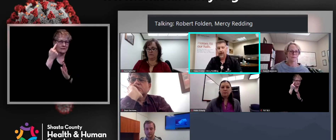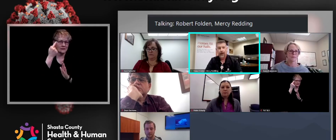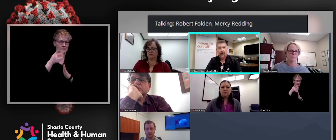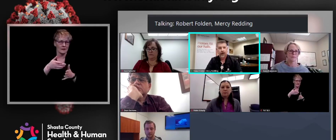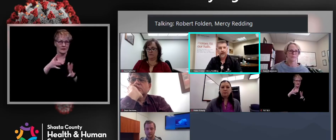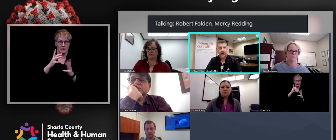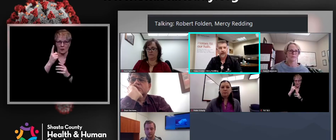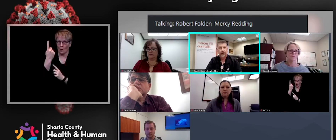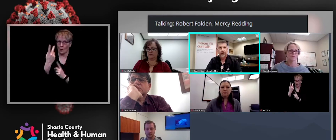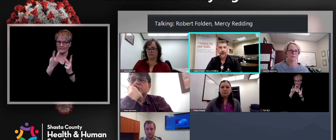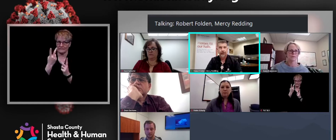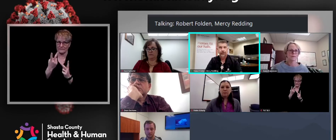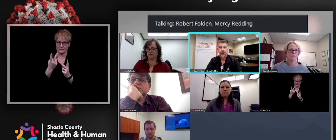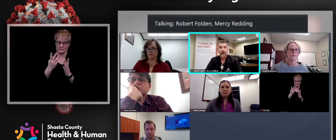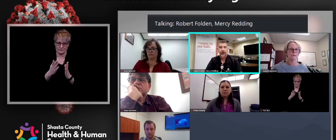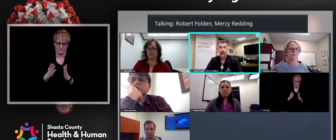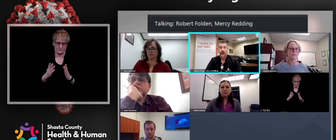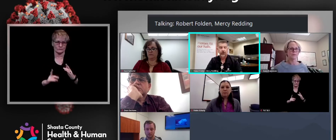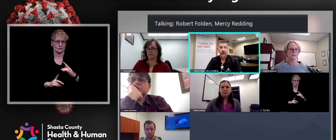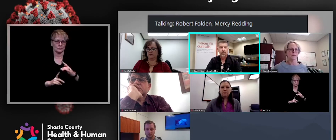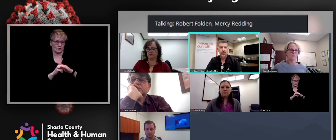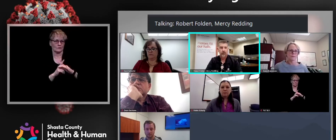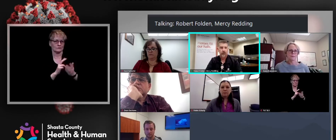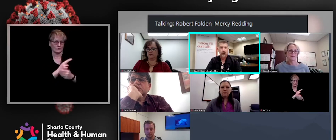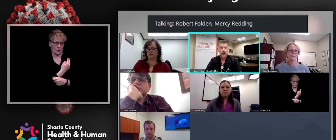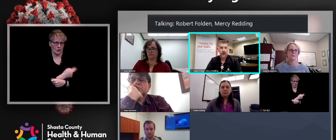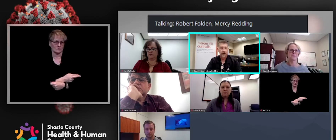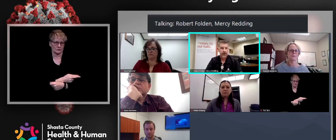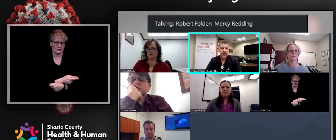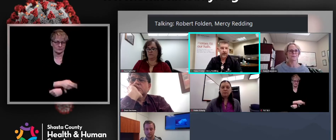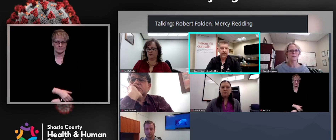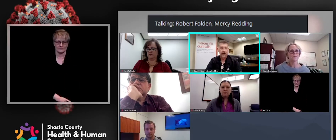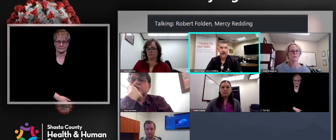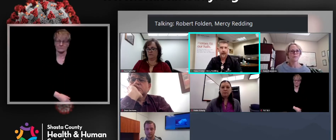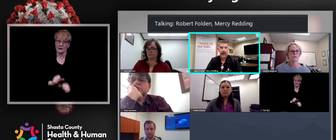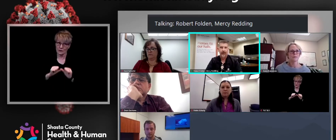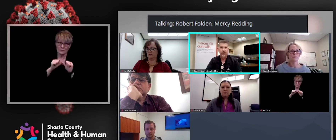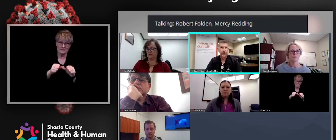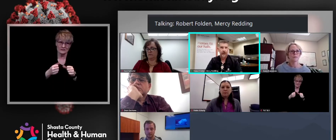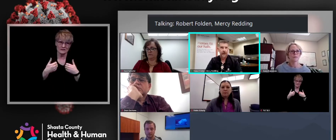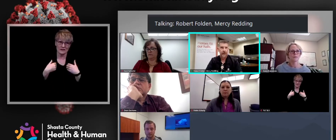on that process. There's still going to be some restrictions in place. The cafeteria is going to